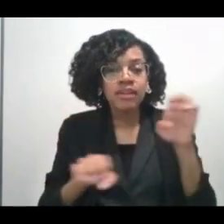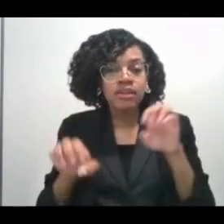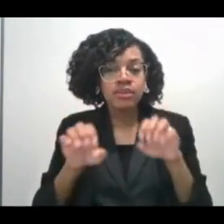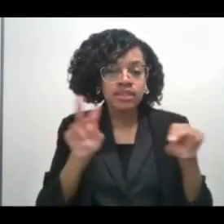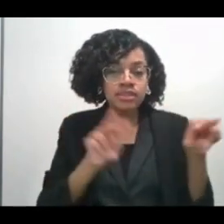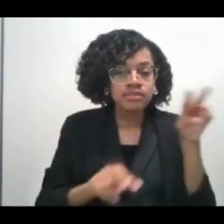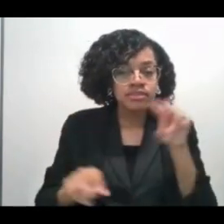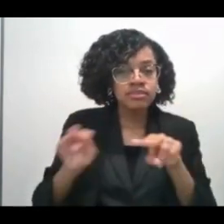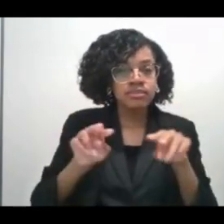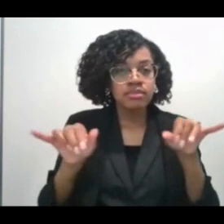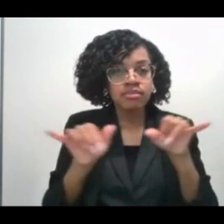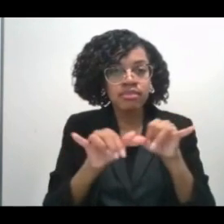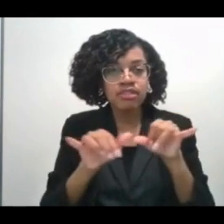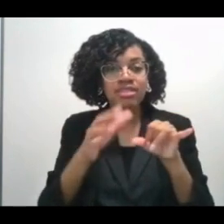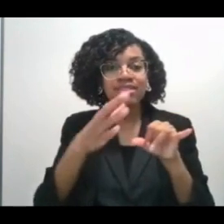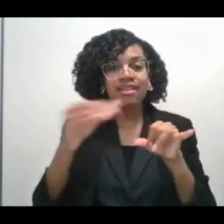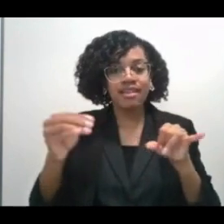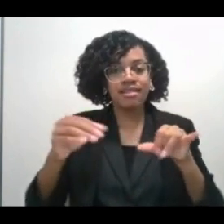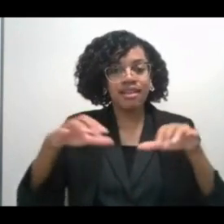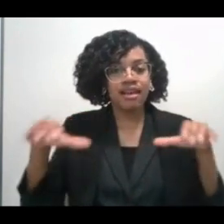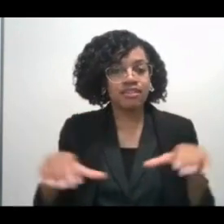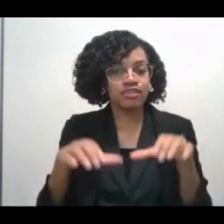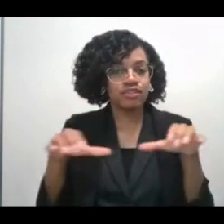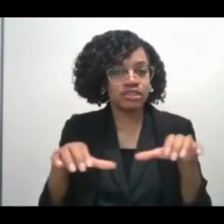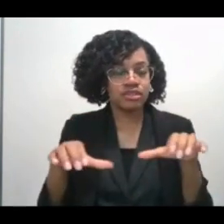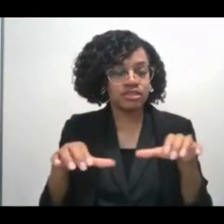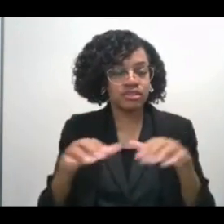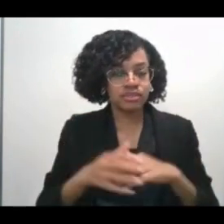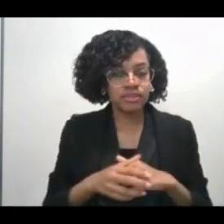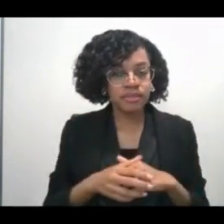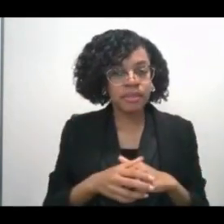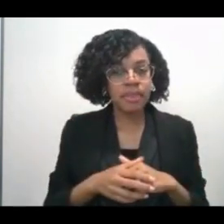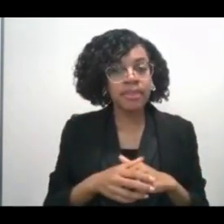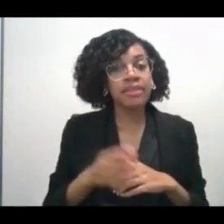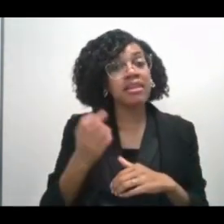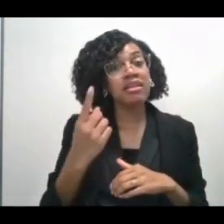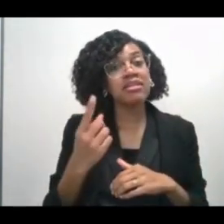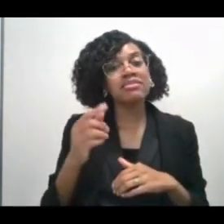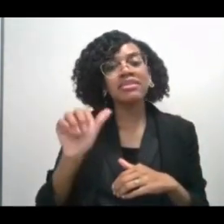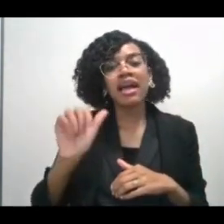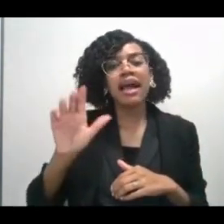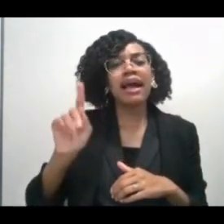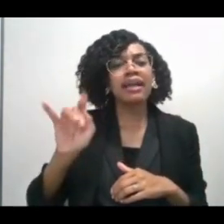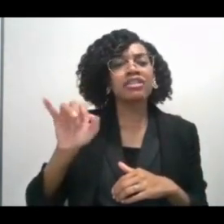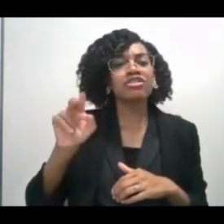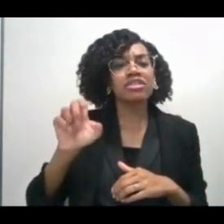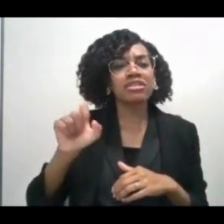So actions can be tied to addressing a population or